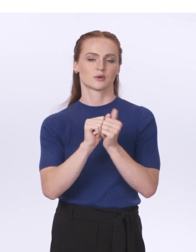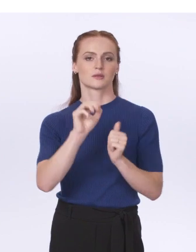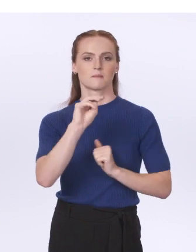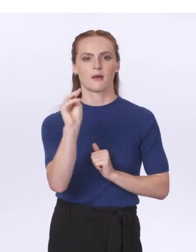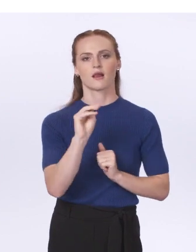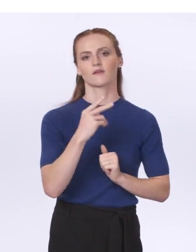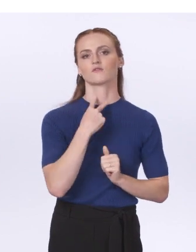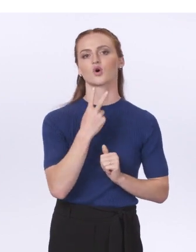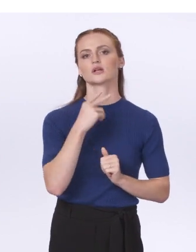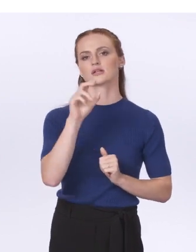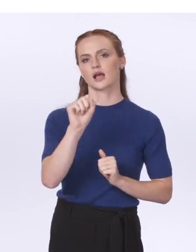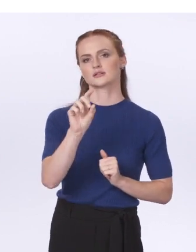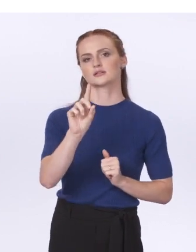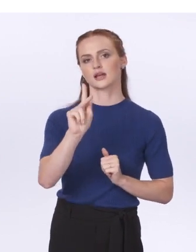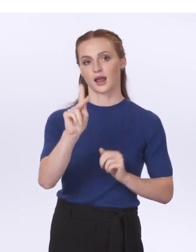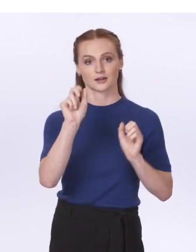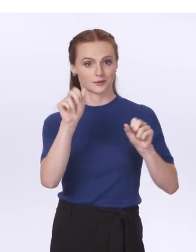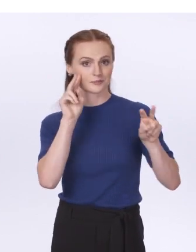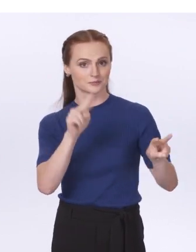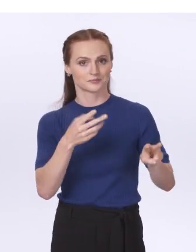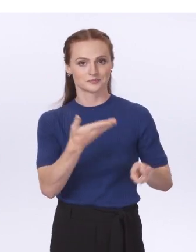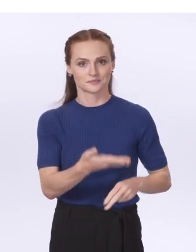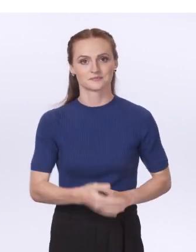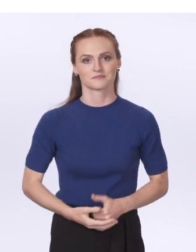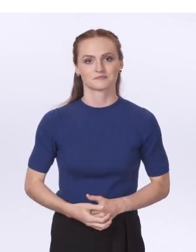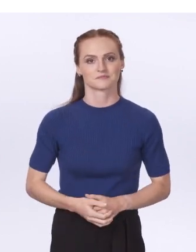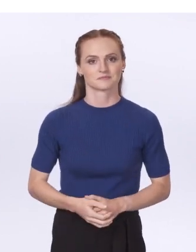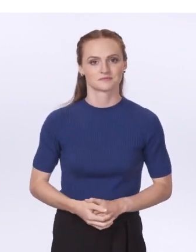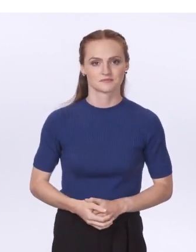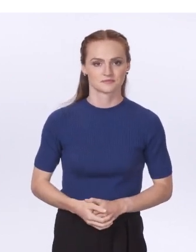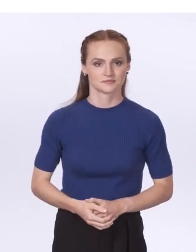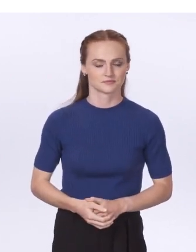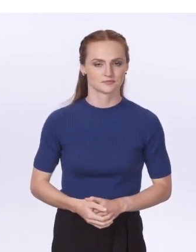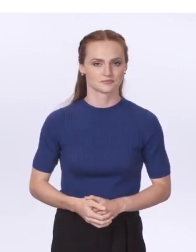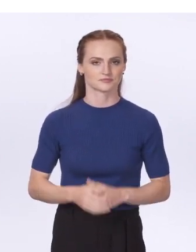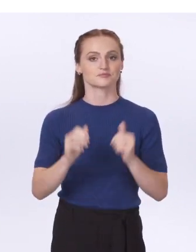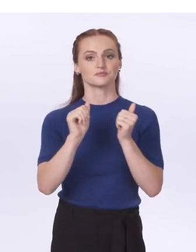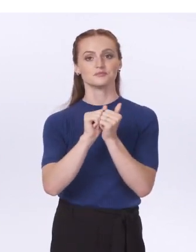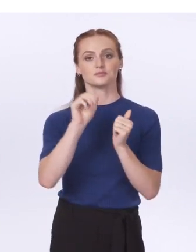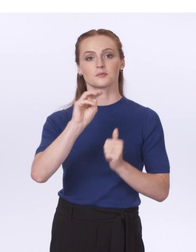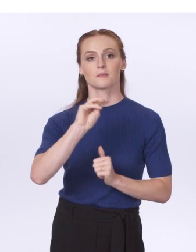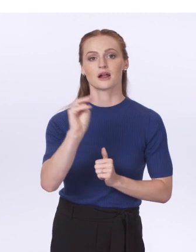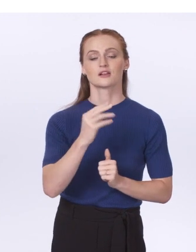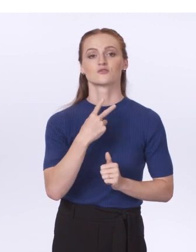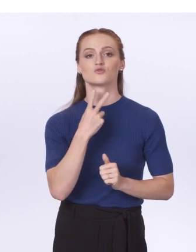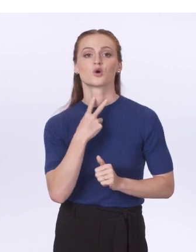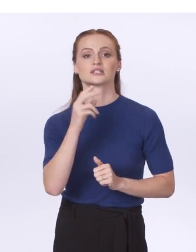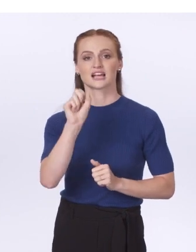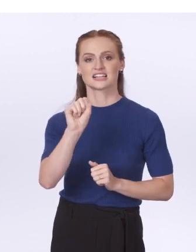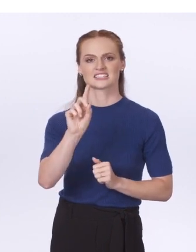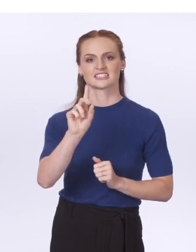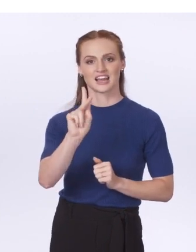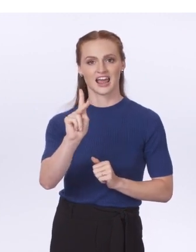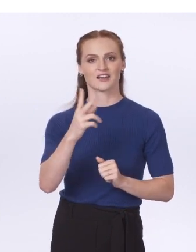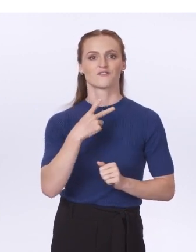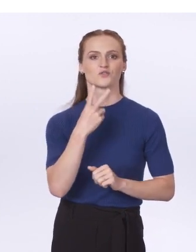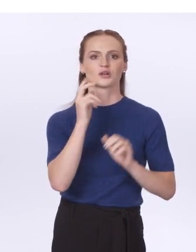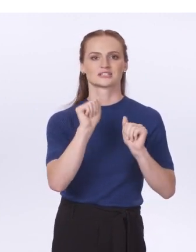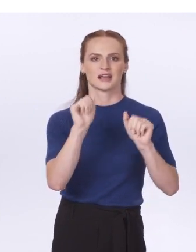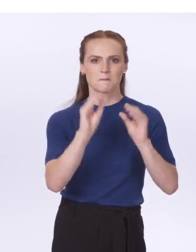Let’s take a peek. With Meta’s Voice SDK, voice can do more than be heard. It can be felt.